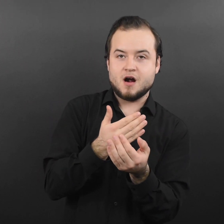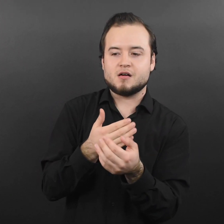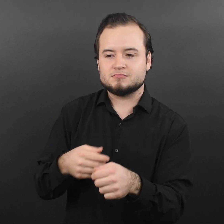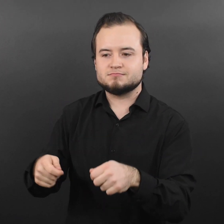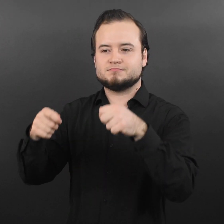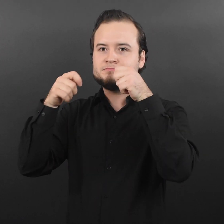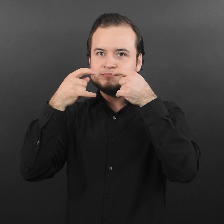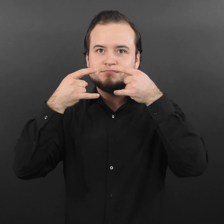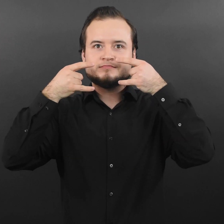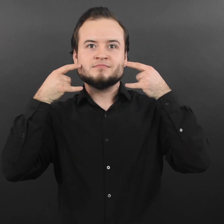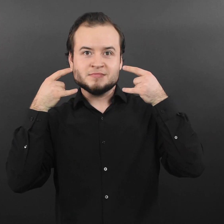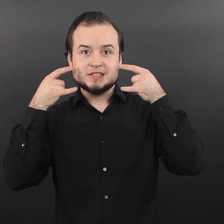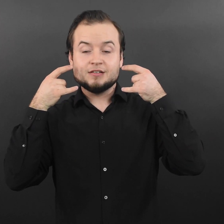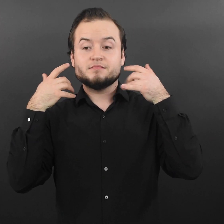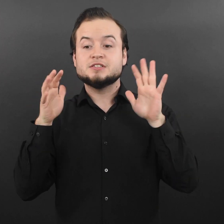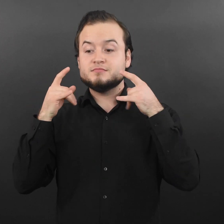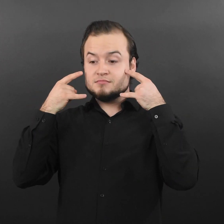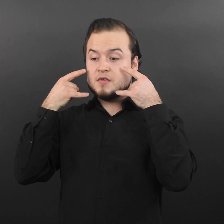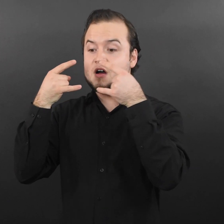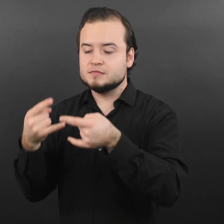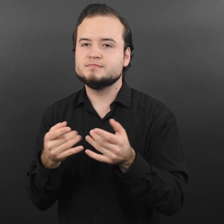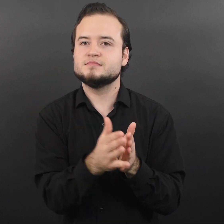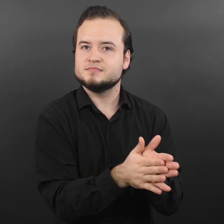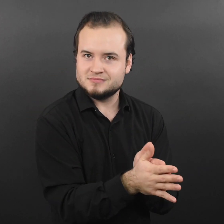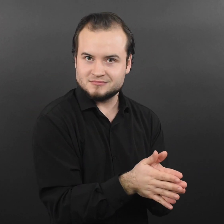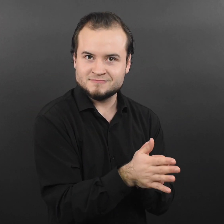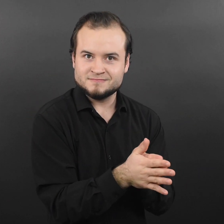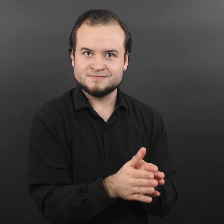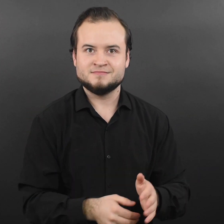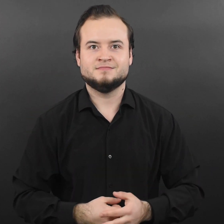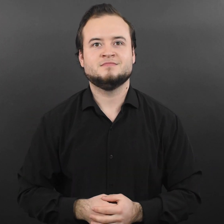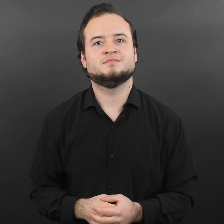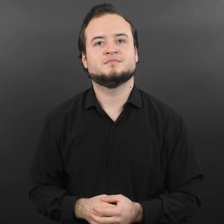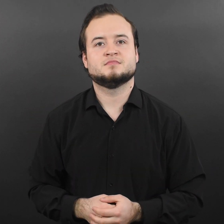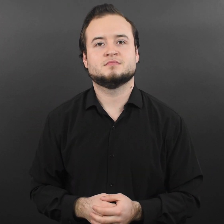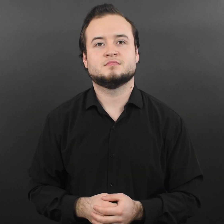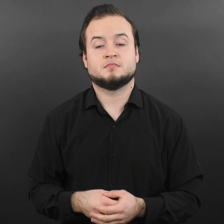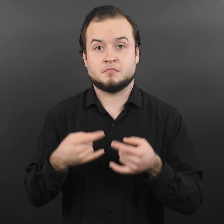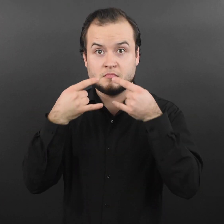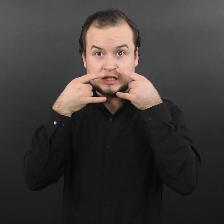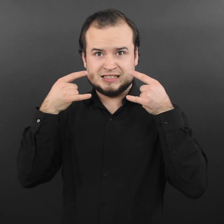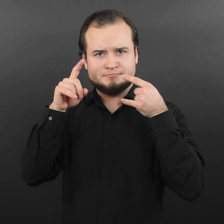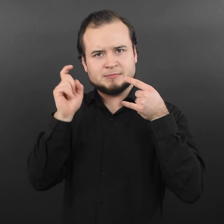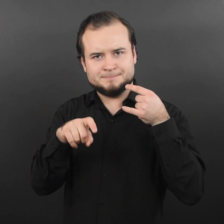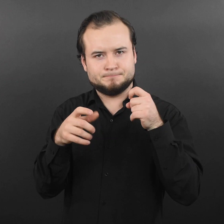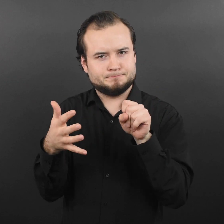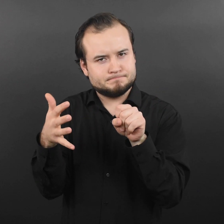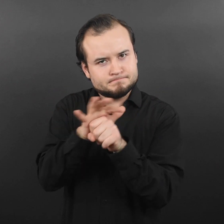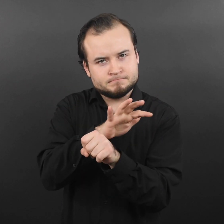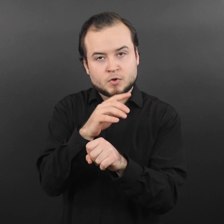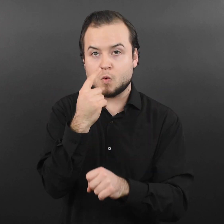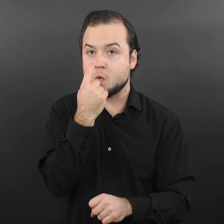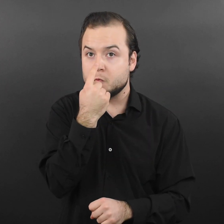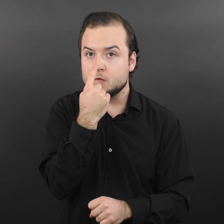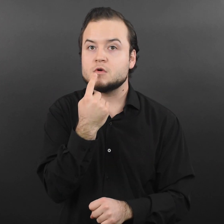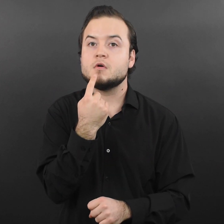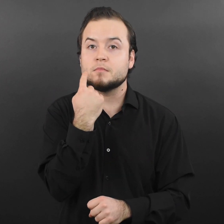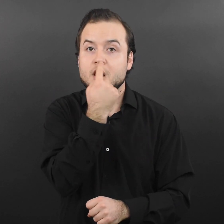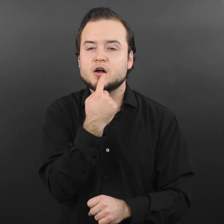putting on your mask and after taking it off. • A mask must cover the nose and mouth completely